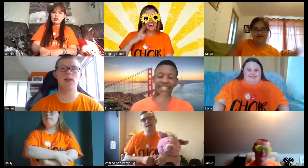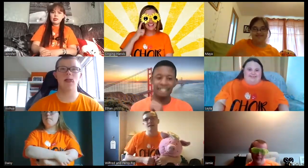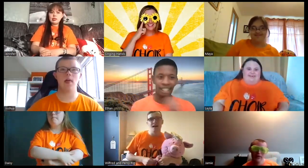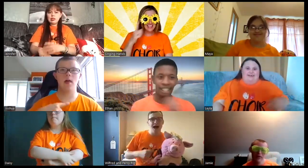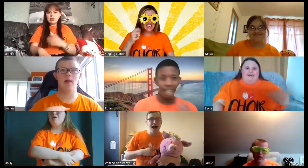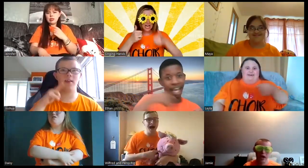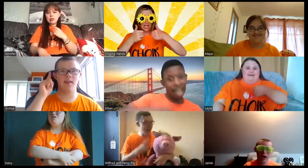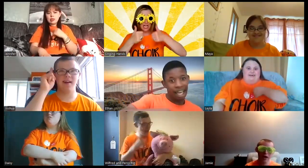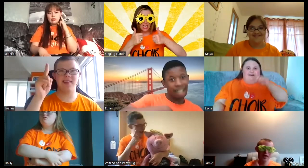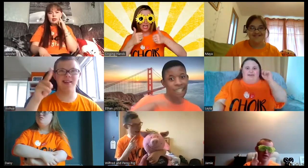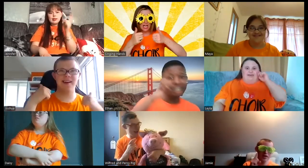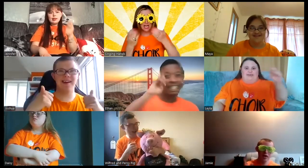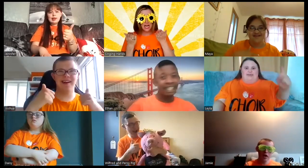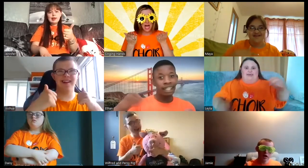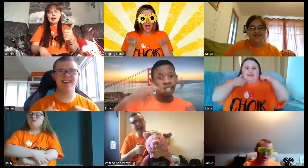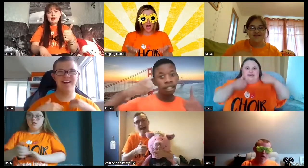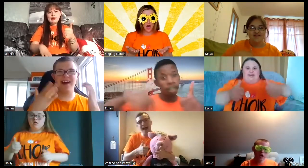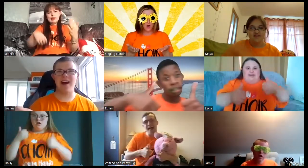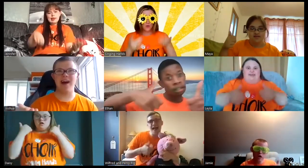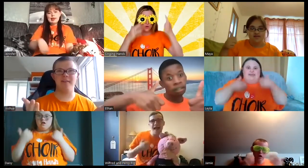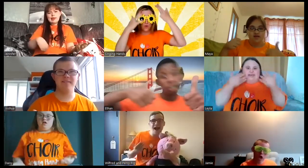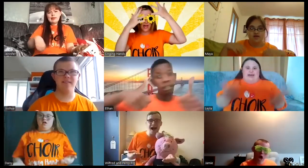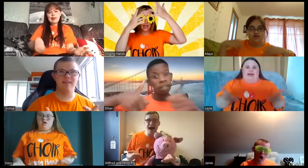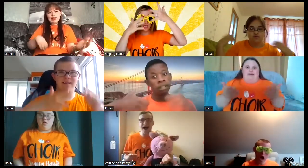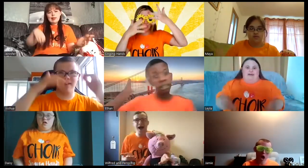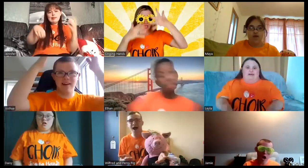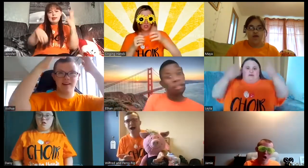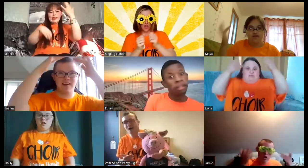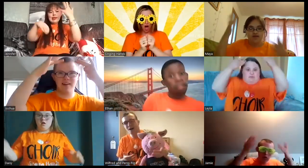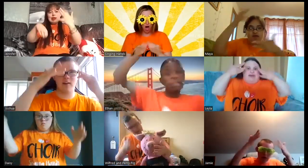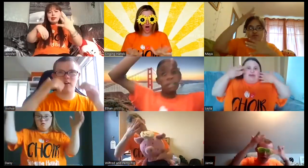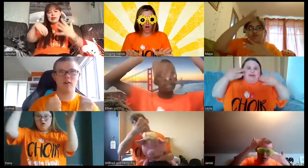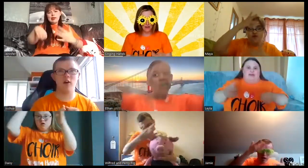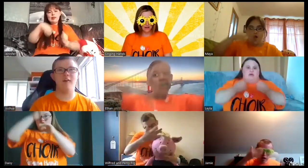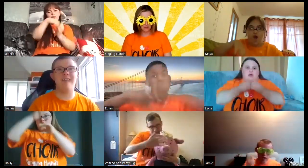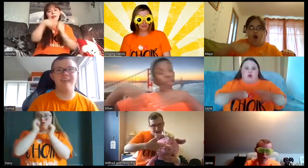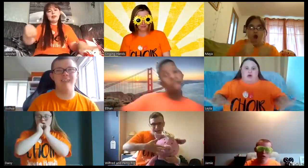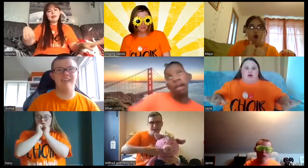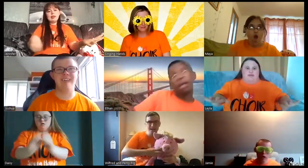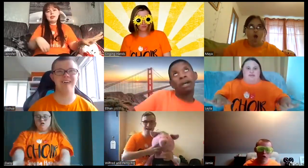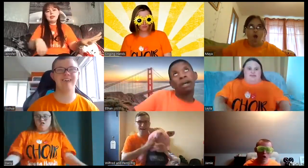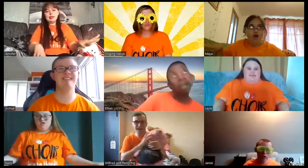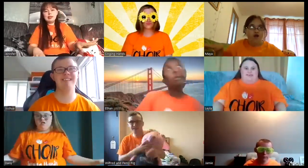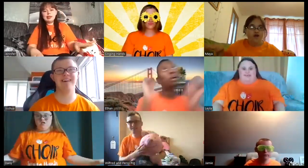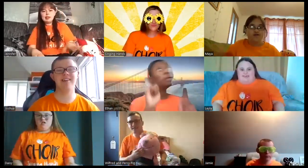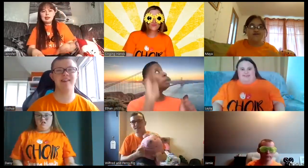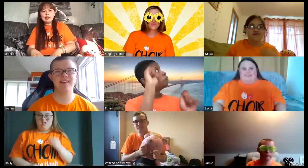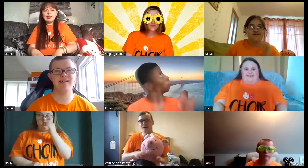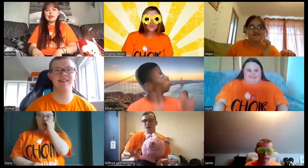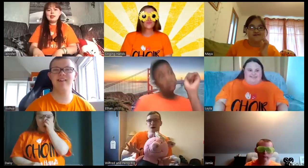I can see clearly now the rain is gone